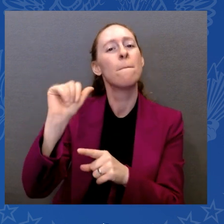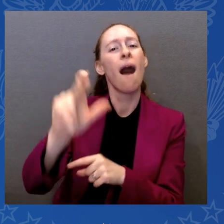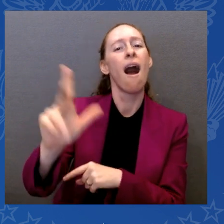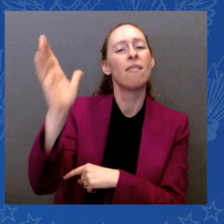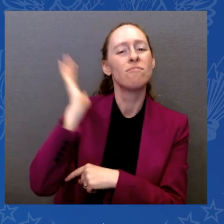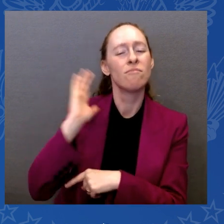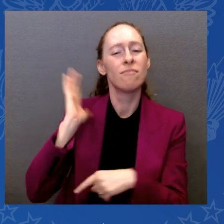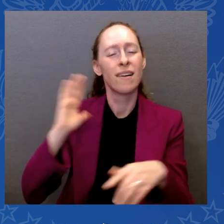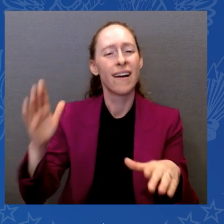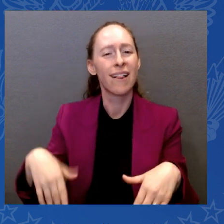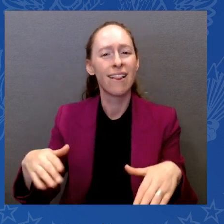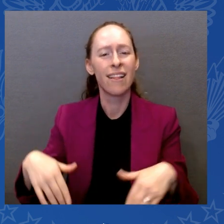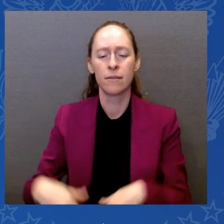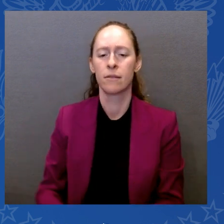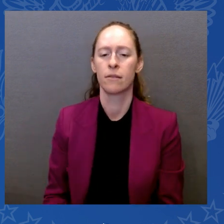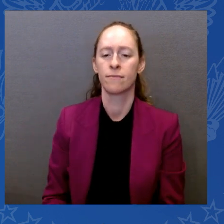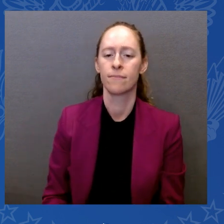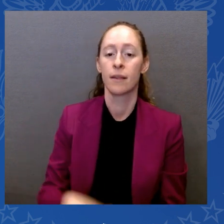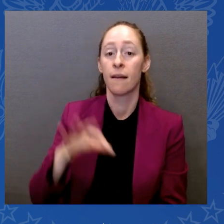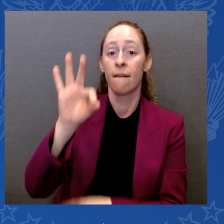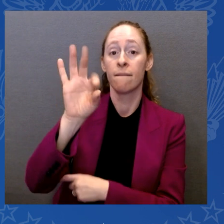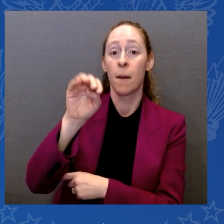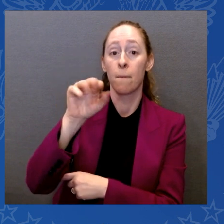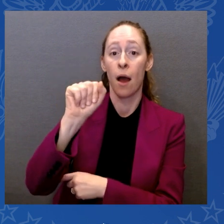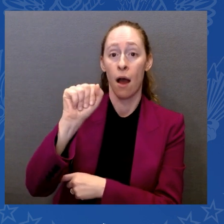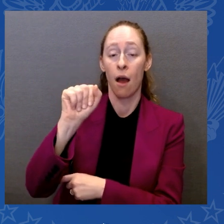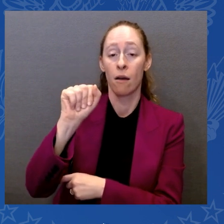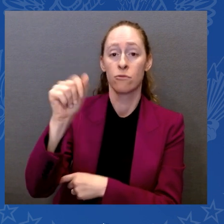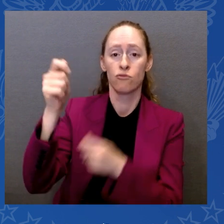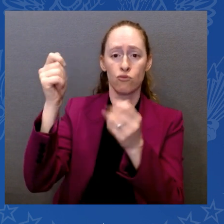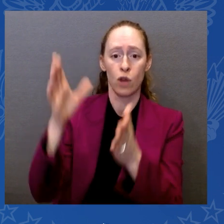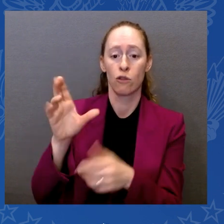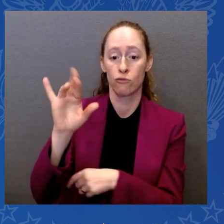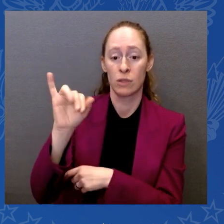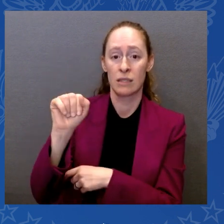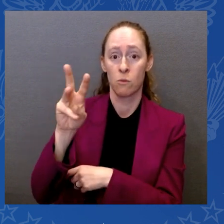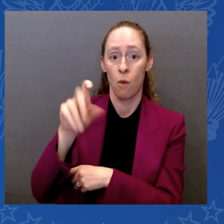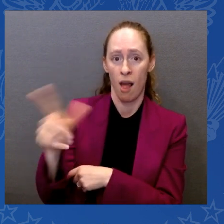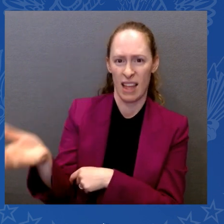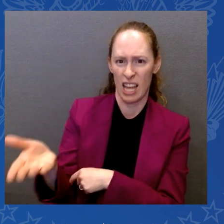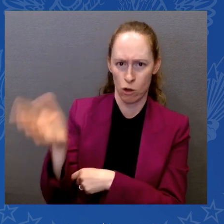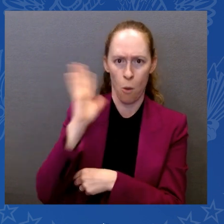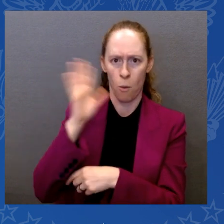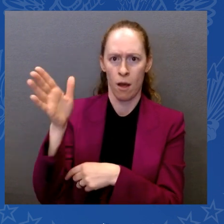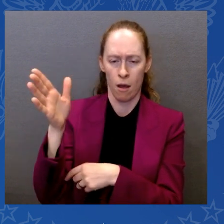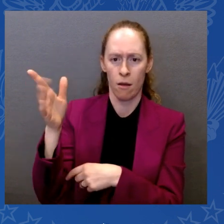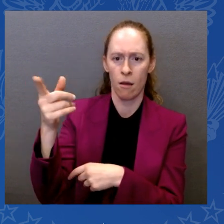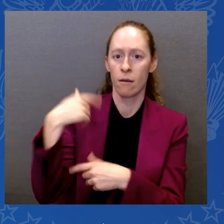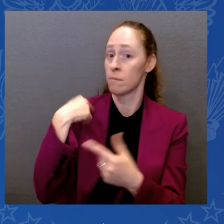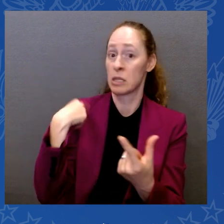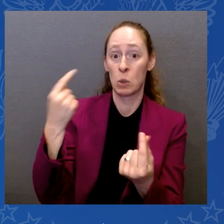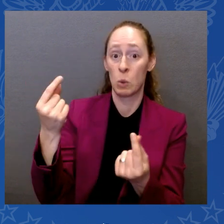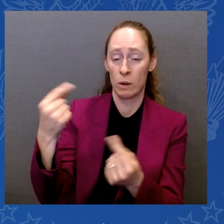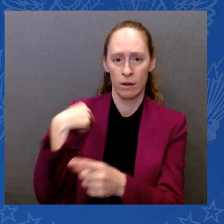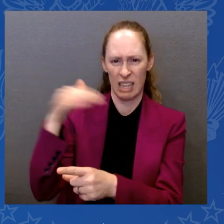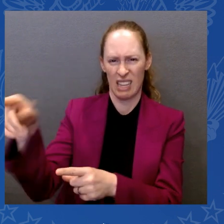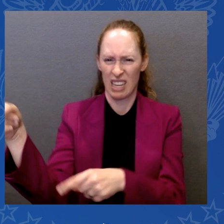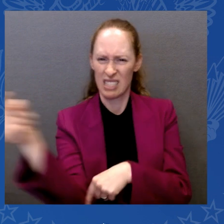to go down herself and assess the situation and make sure the people of Puerto Rico have everything -- everything they could possibly need